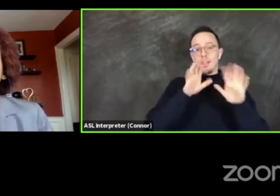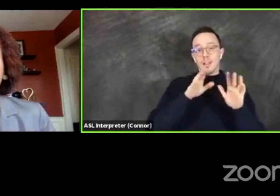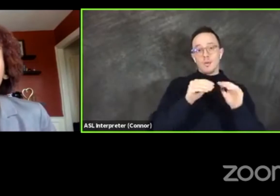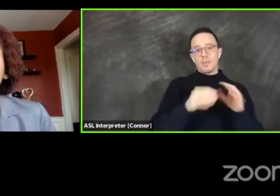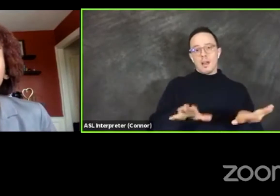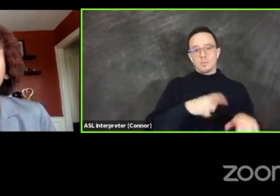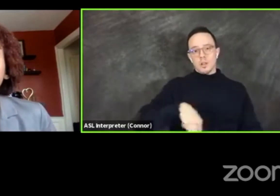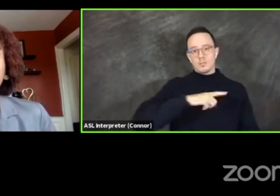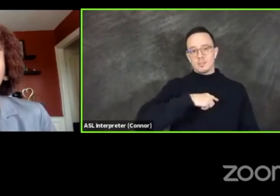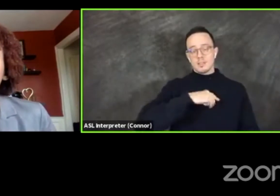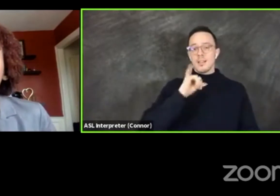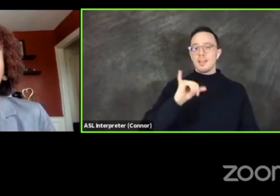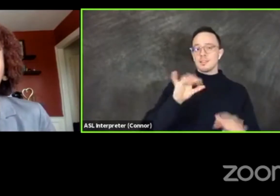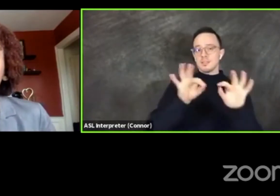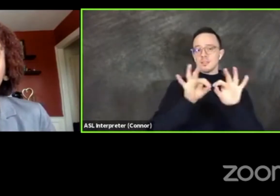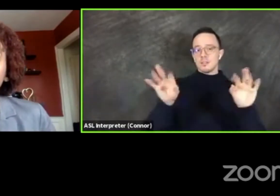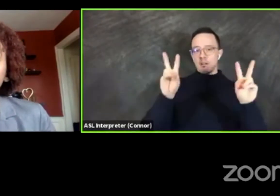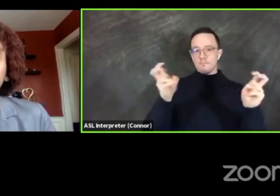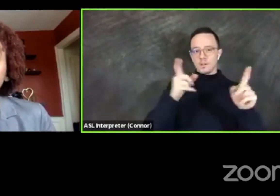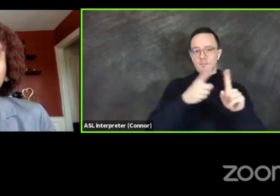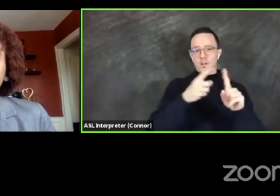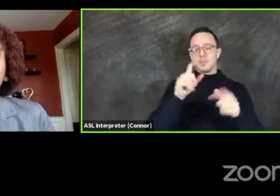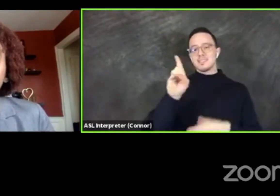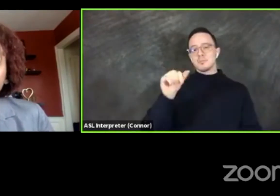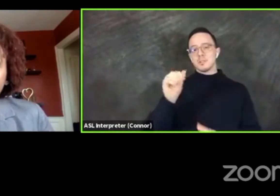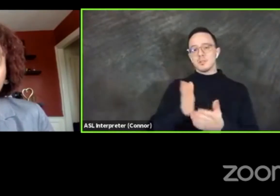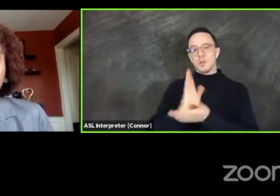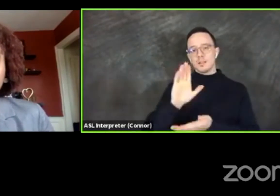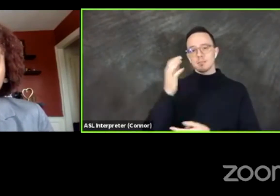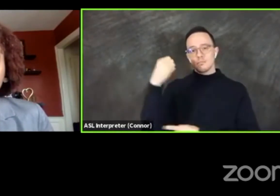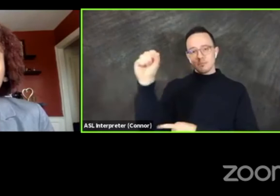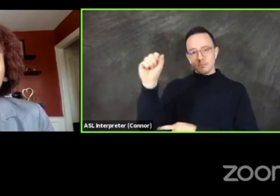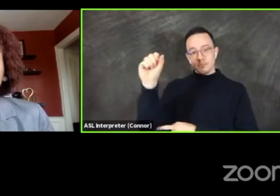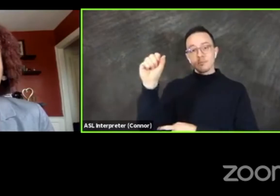COMES FROM THE DISABILITY RIGHTS MOVEMENT AND WAS POPULARIZED IN THE 1990S BY